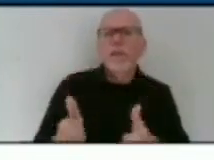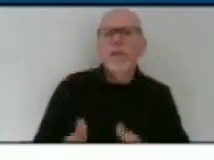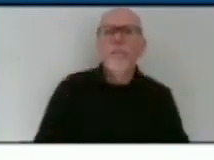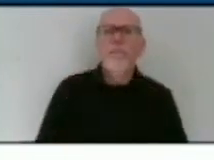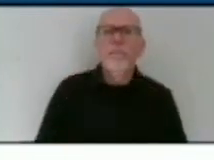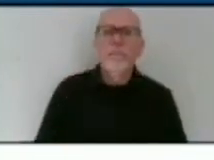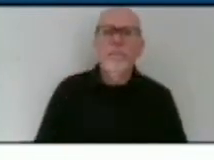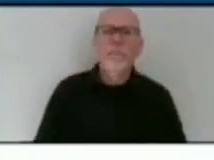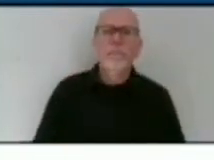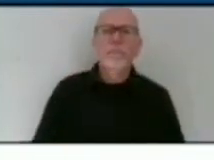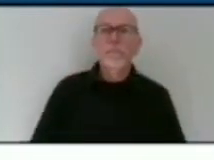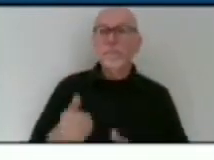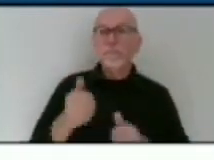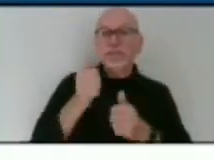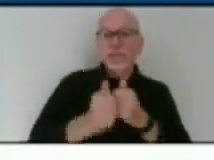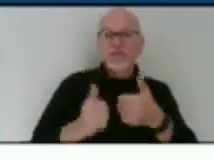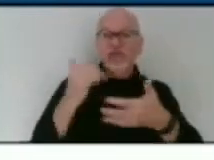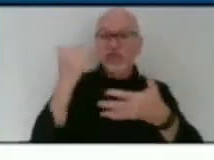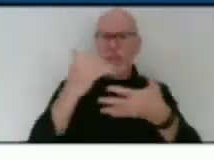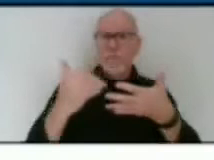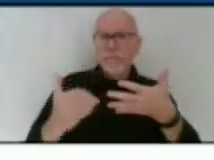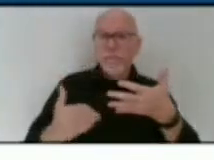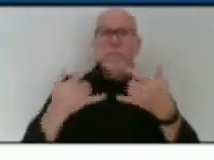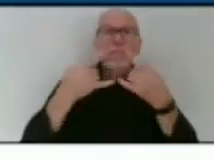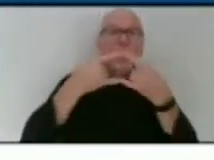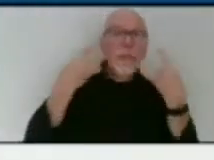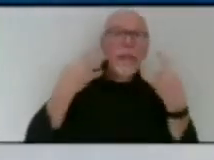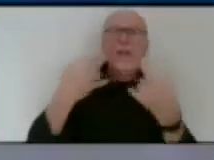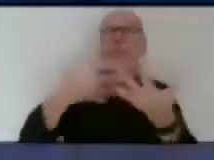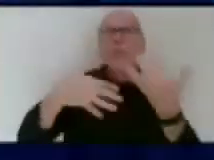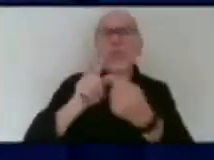Every one of these steps masking social distancing, washing your hands and